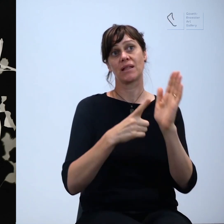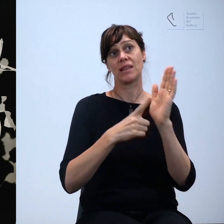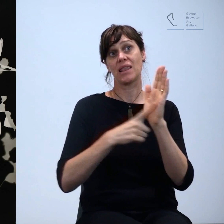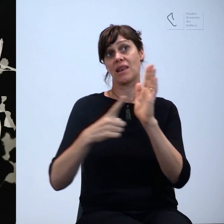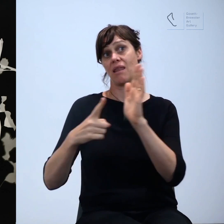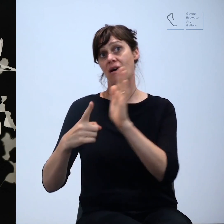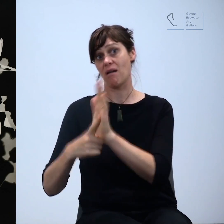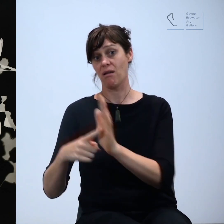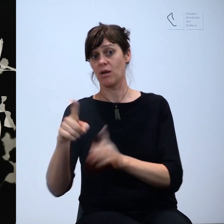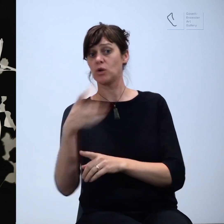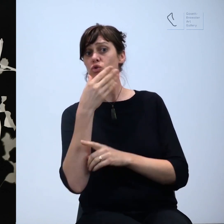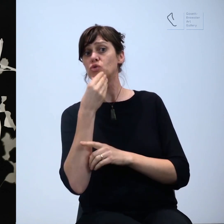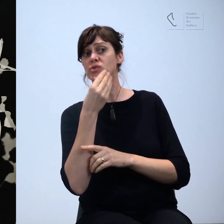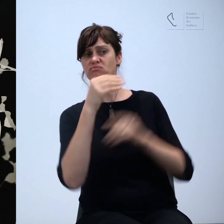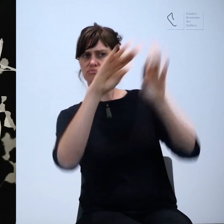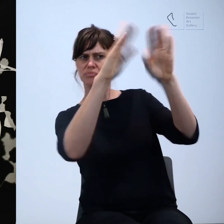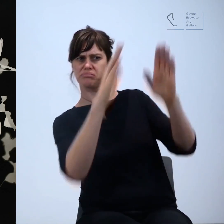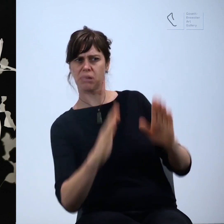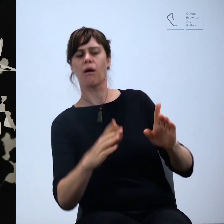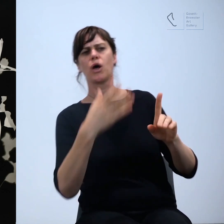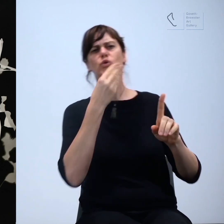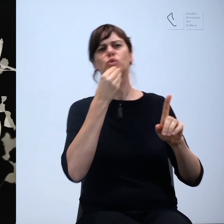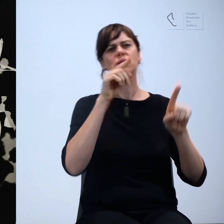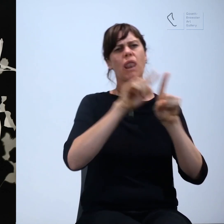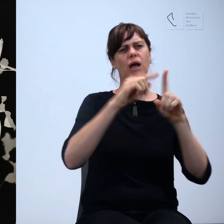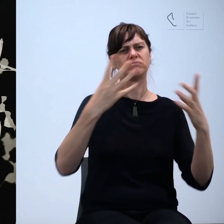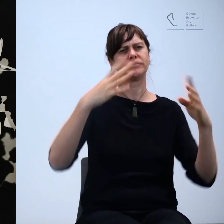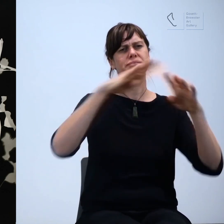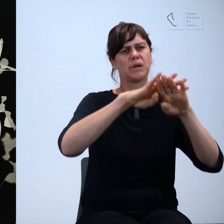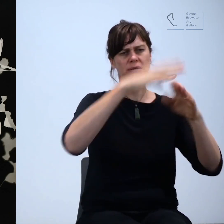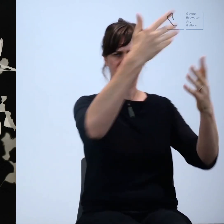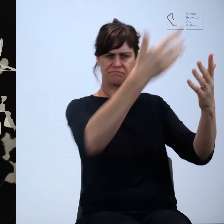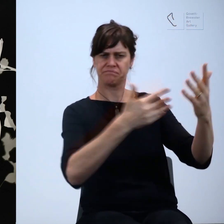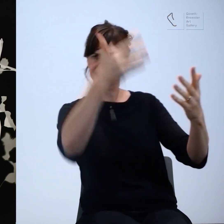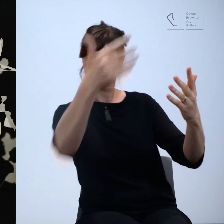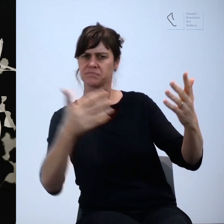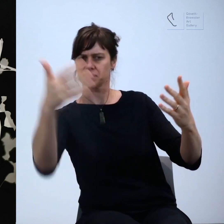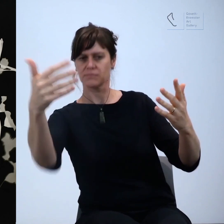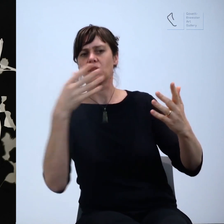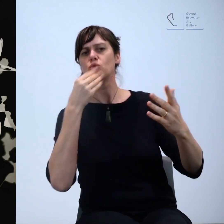Lye would often use these initial prints as a matrix